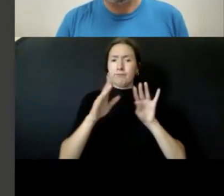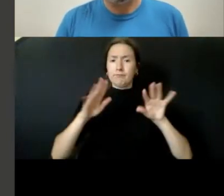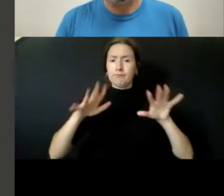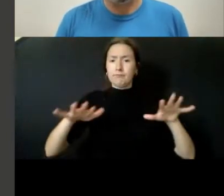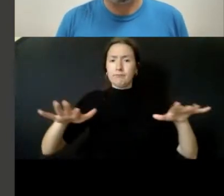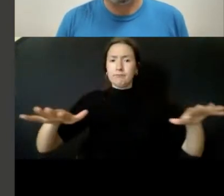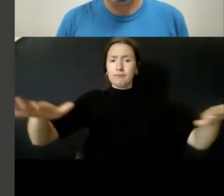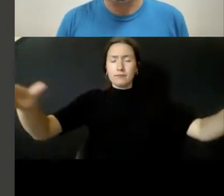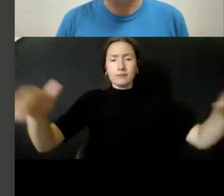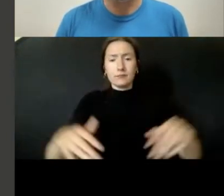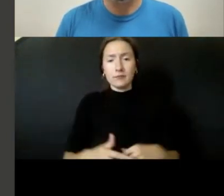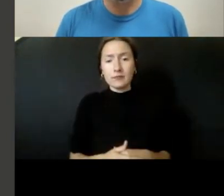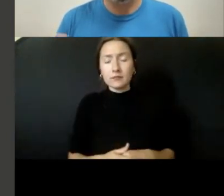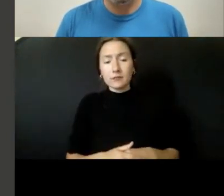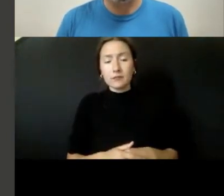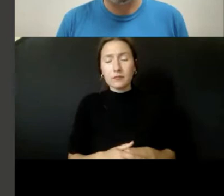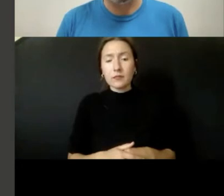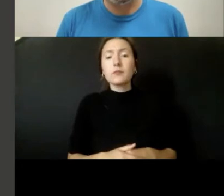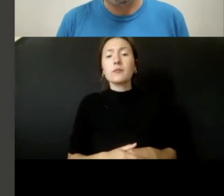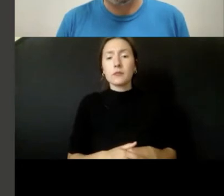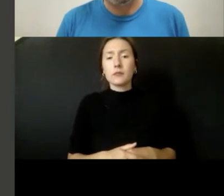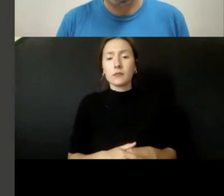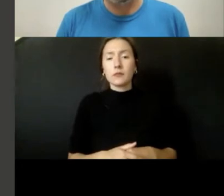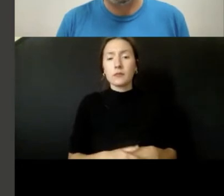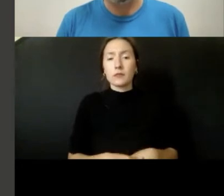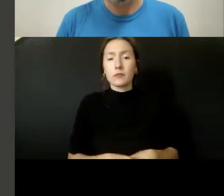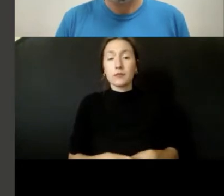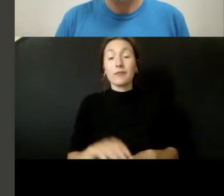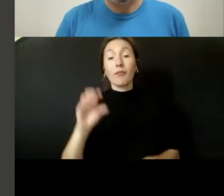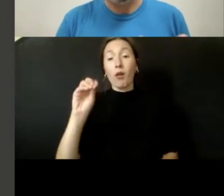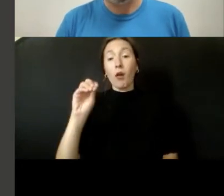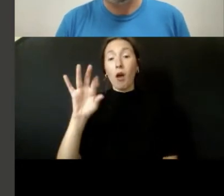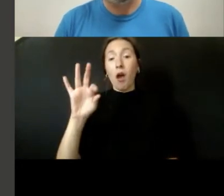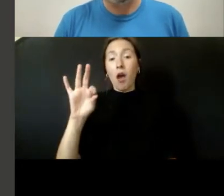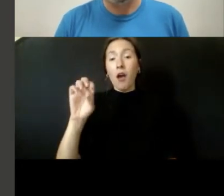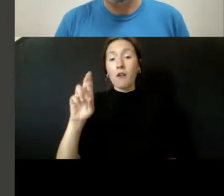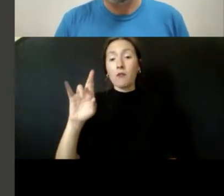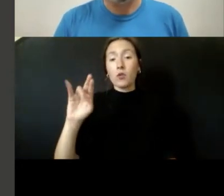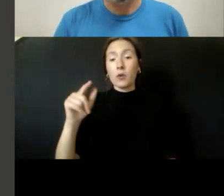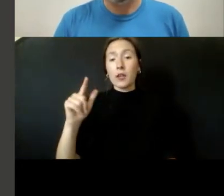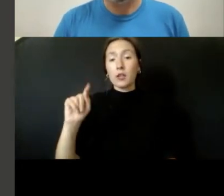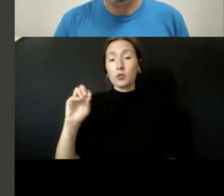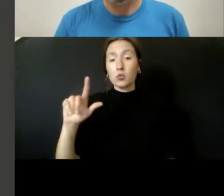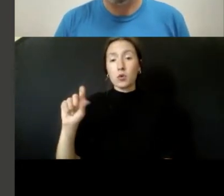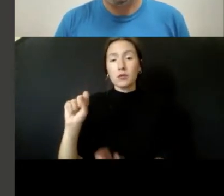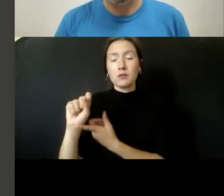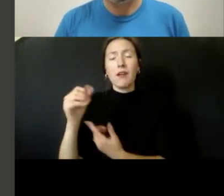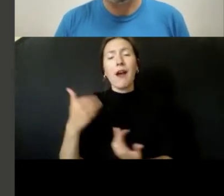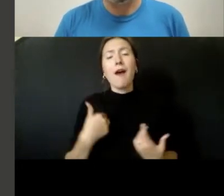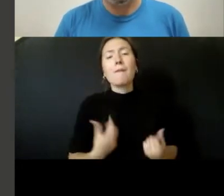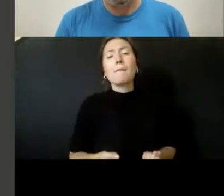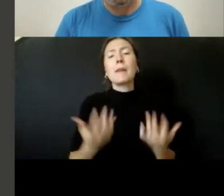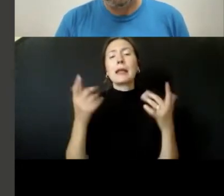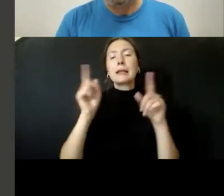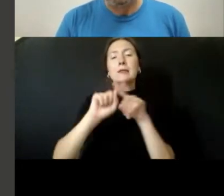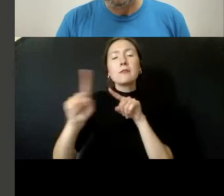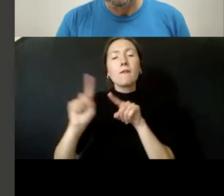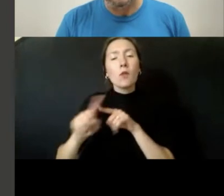are doing um i'd like to know how you're making rise more accessible um we're working on a bunch